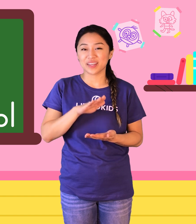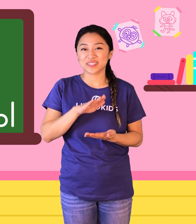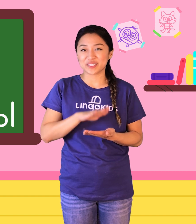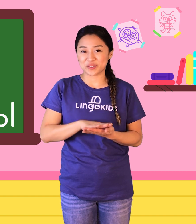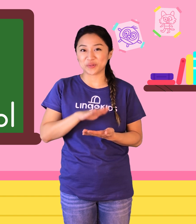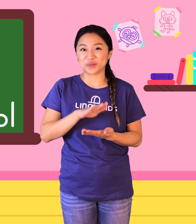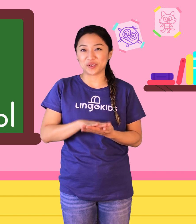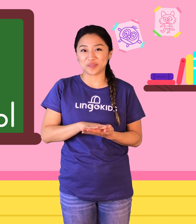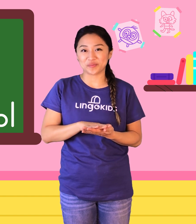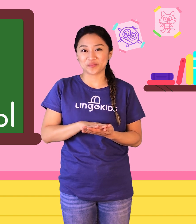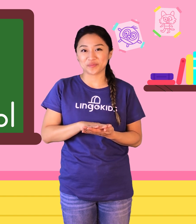school.